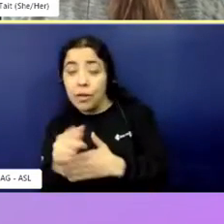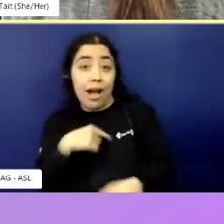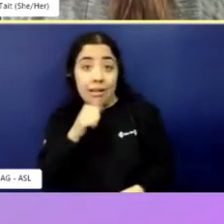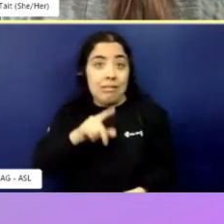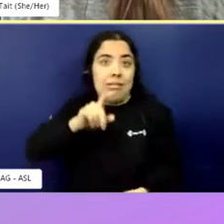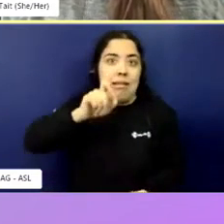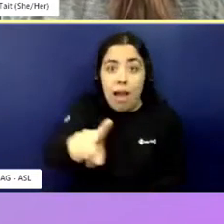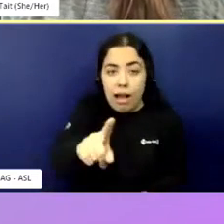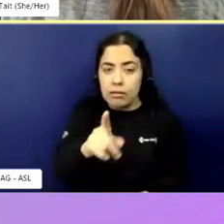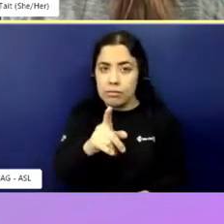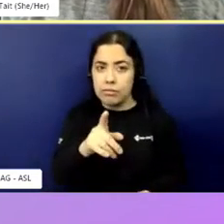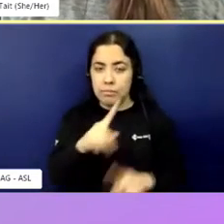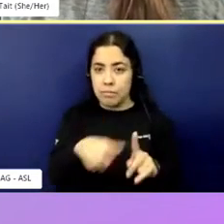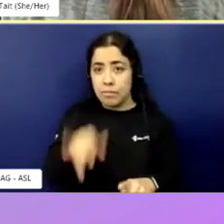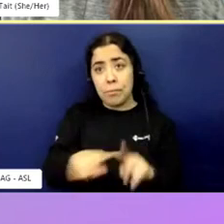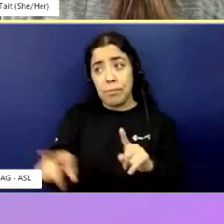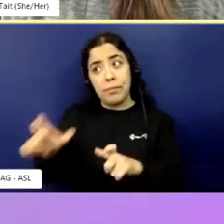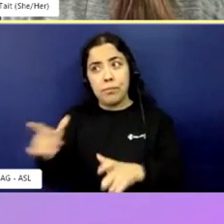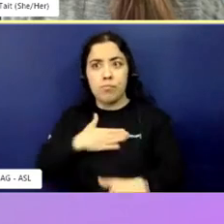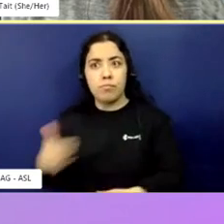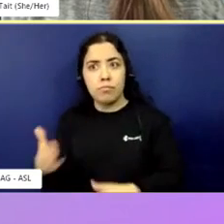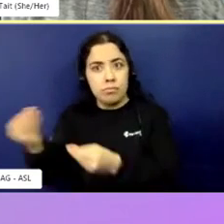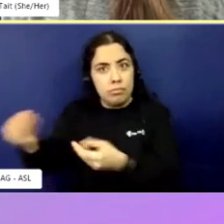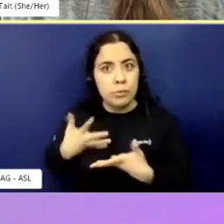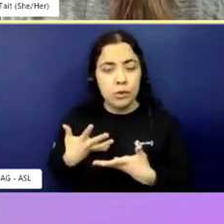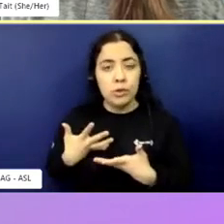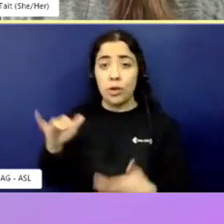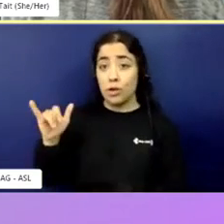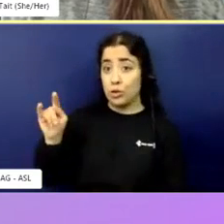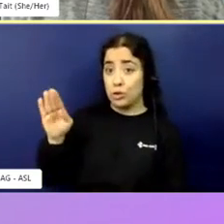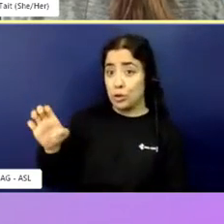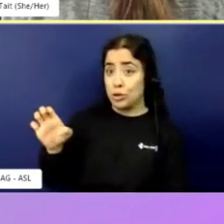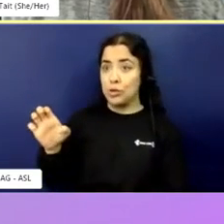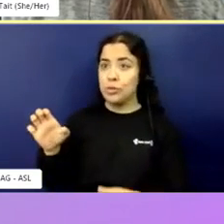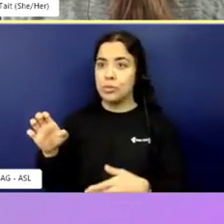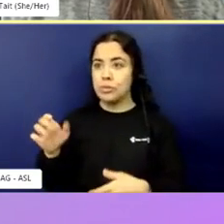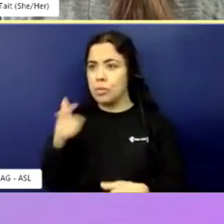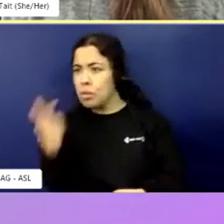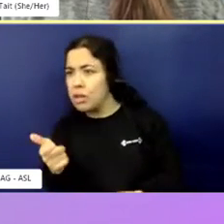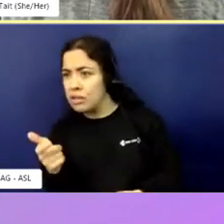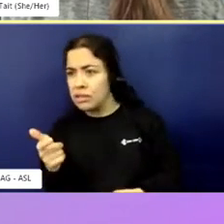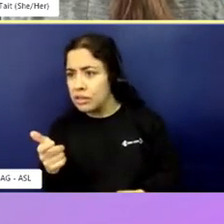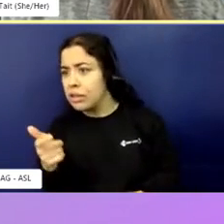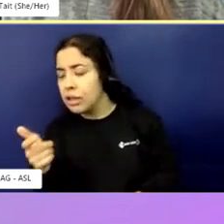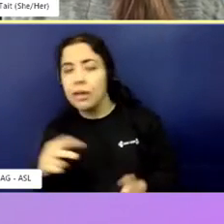to follow. 26% of respondents mentioned youtubes and using YouTube tutorials, even though I never asked about